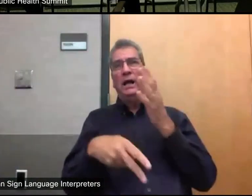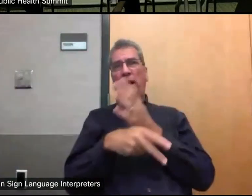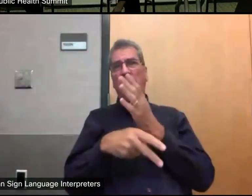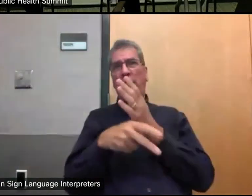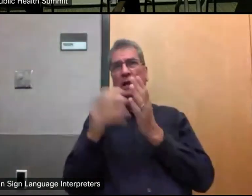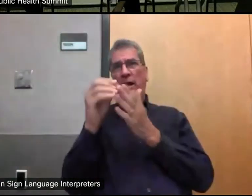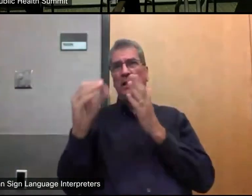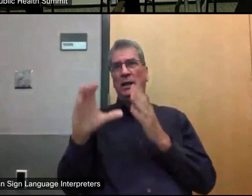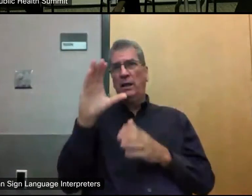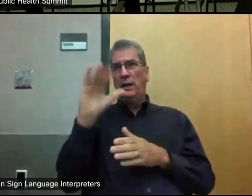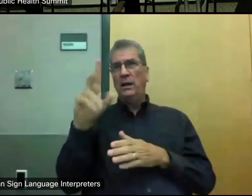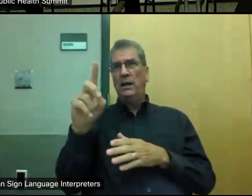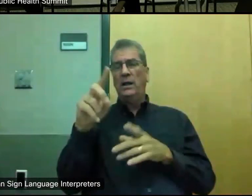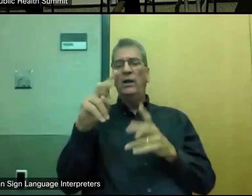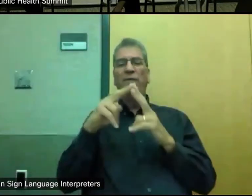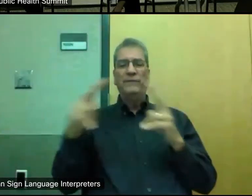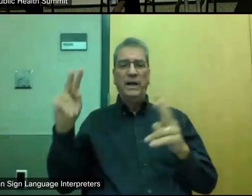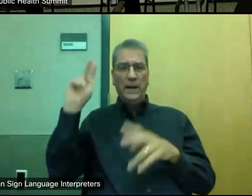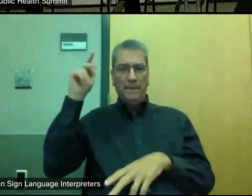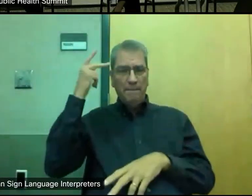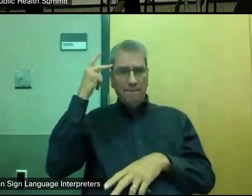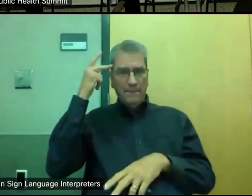covid became very politicized. I think there's ways. We probably could have done a better